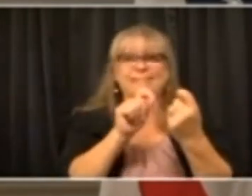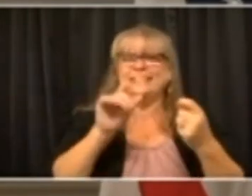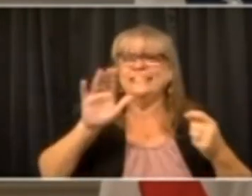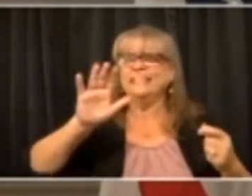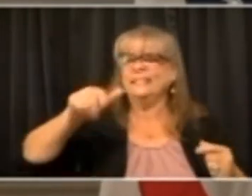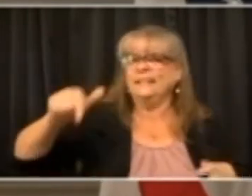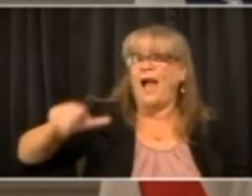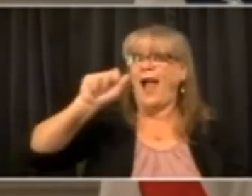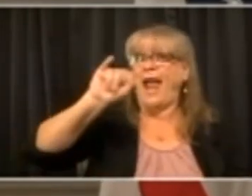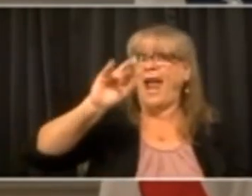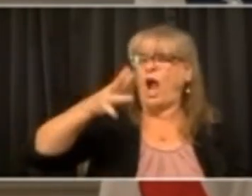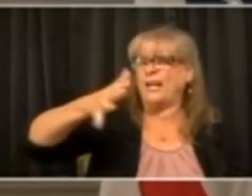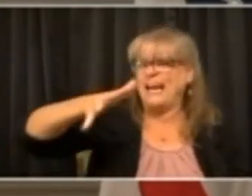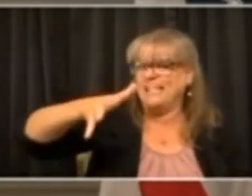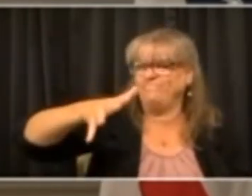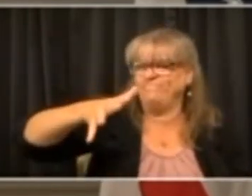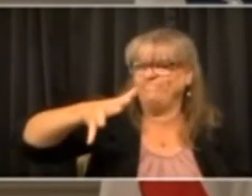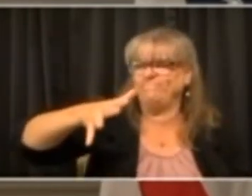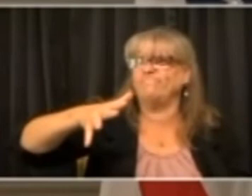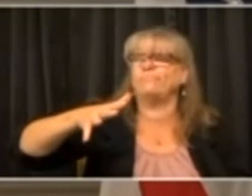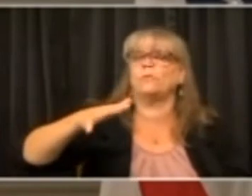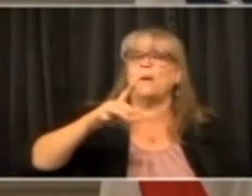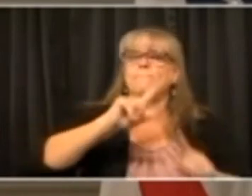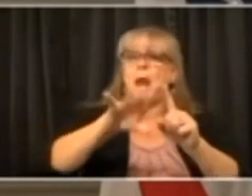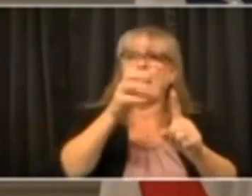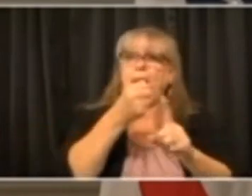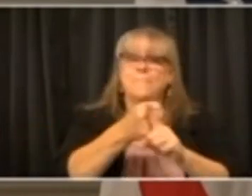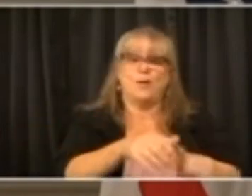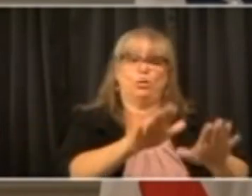teens older adults and people with lung diseases such as asthma